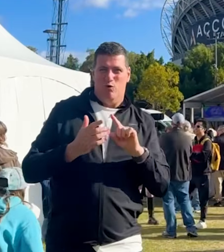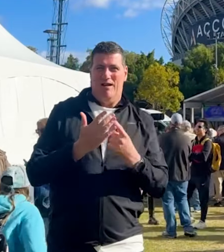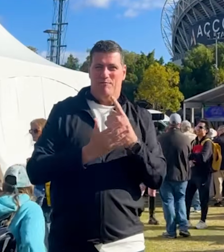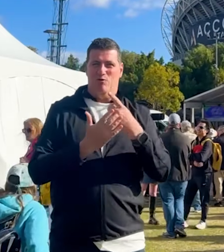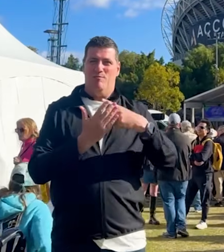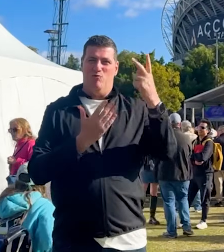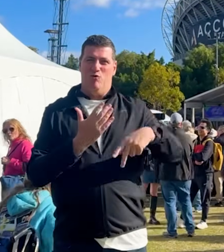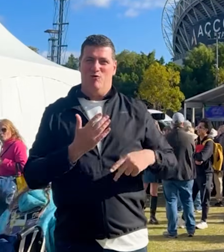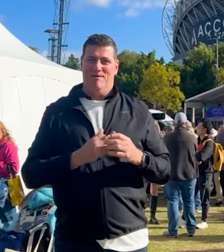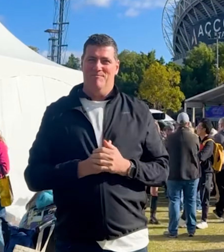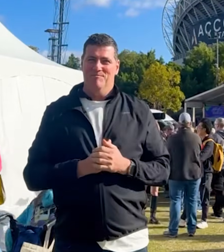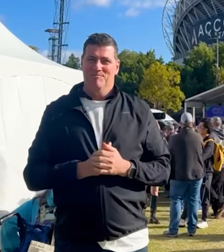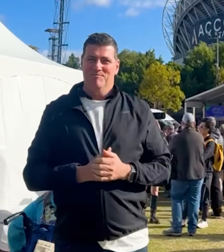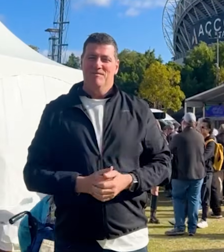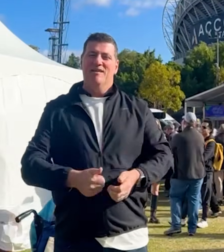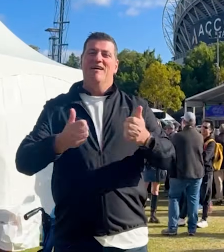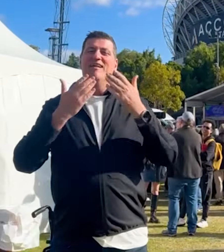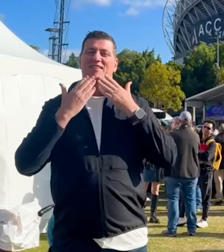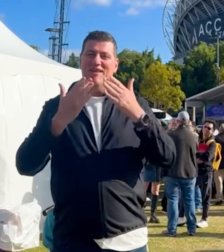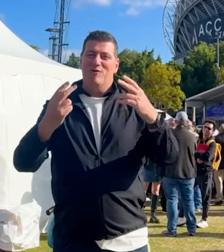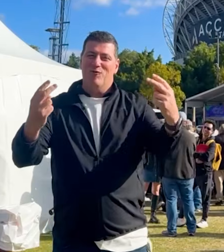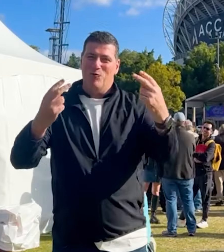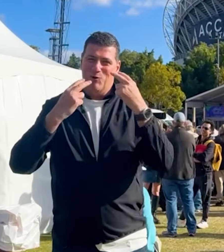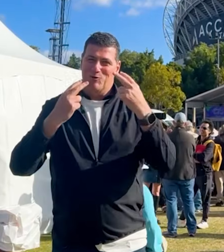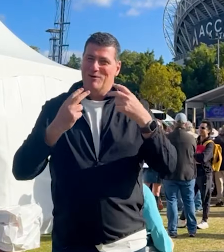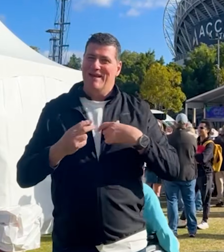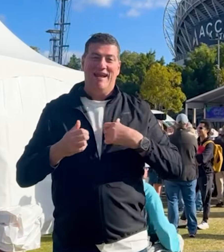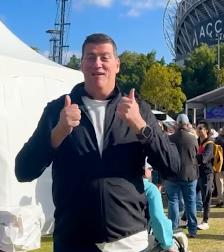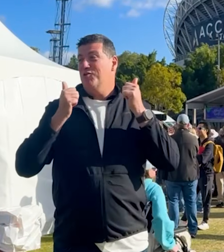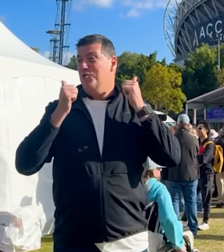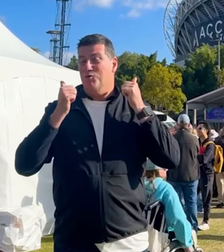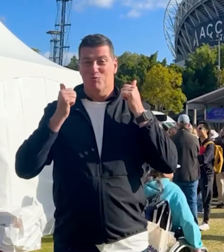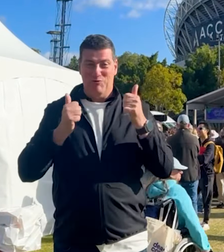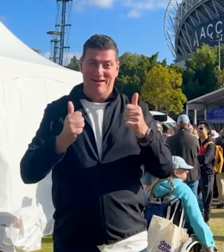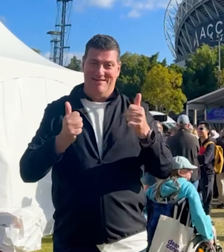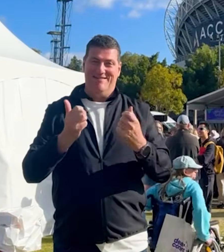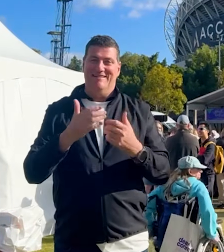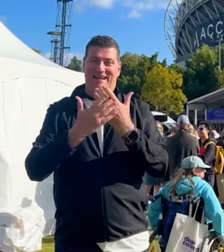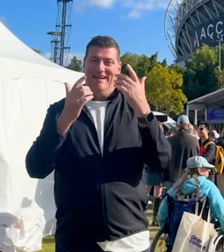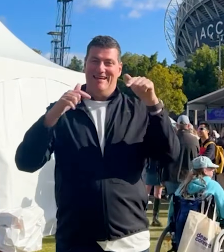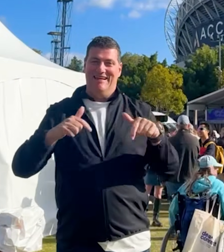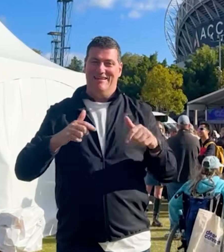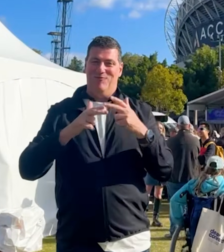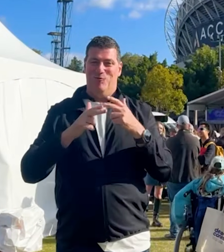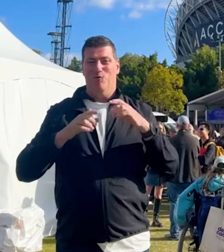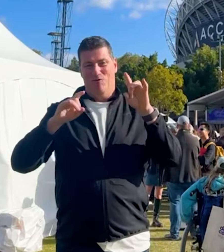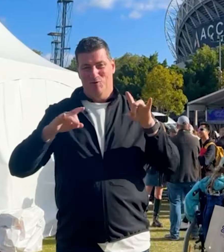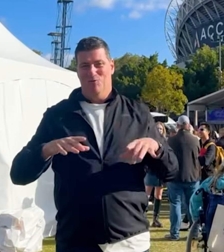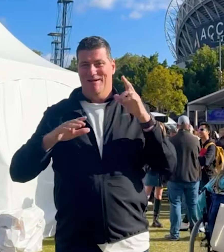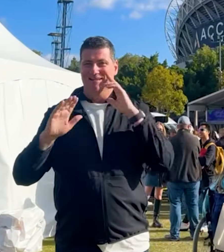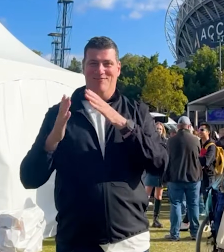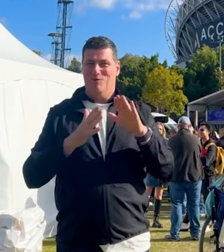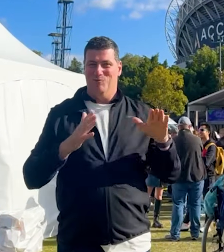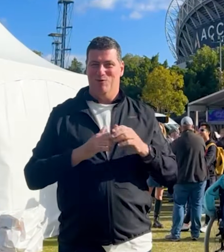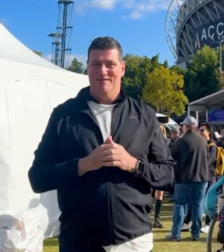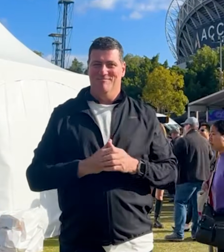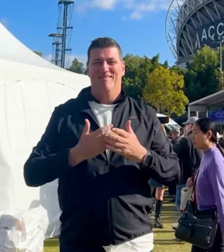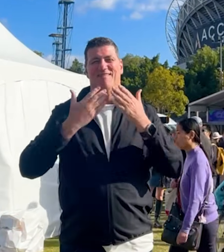to look at what has been programmed that week. Thank you for watching and it's been a great day here for the Australian Deaf community.